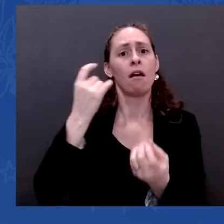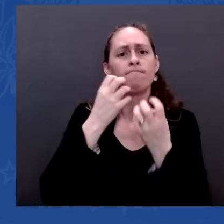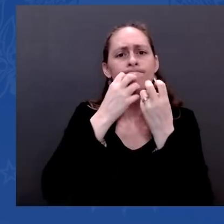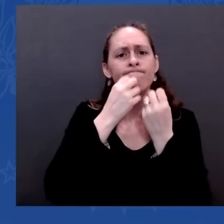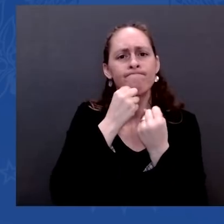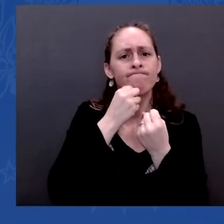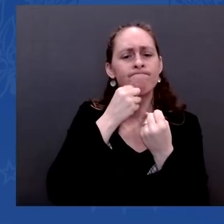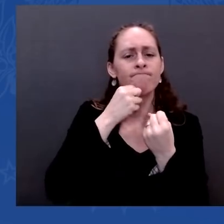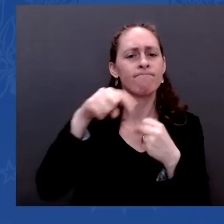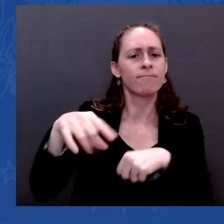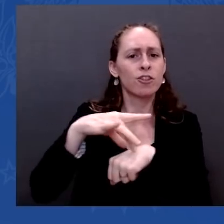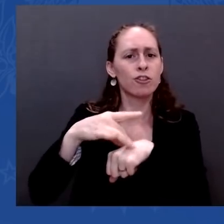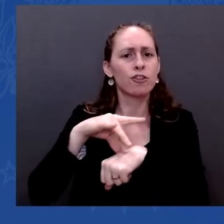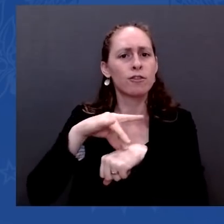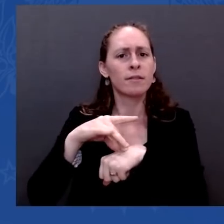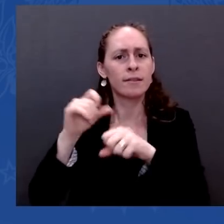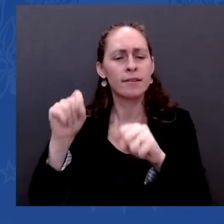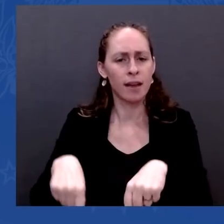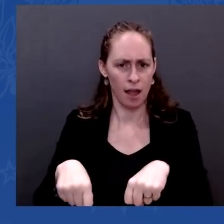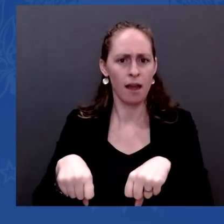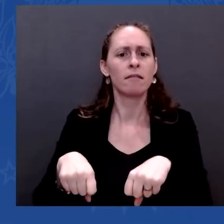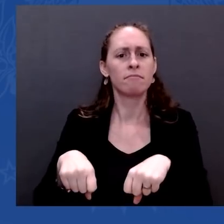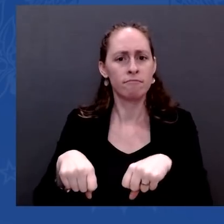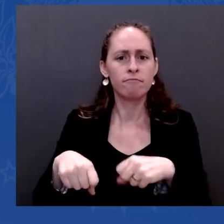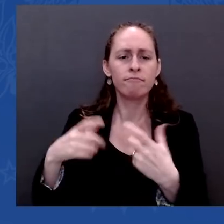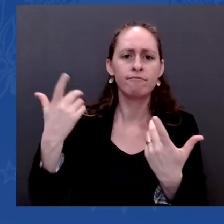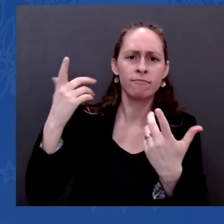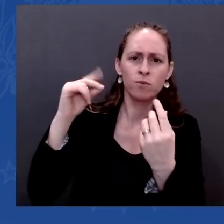So, this is why we want to work together on this strategy